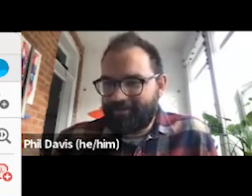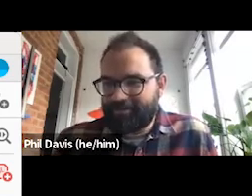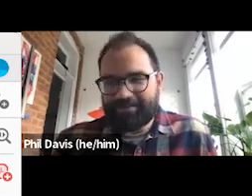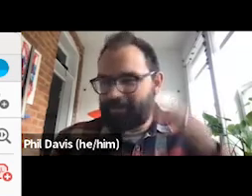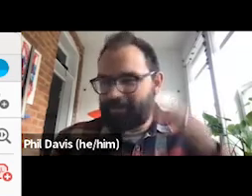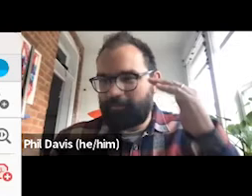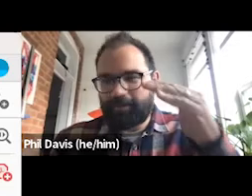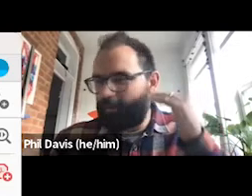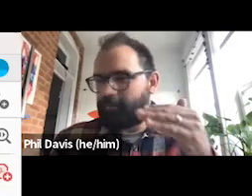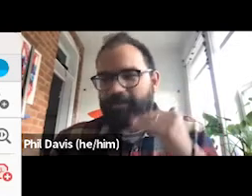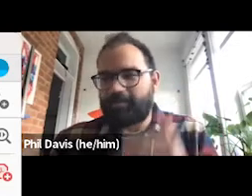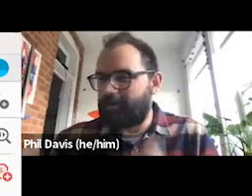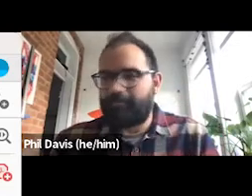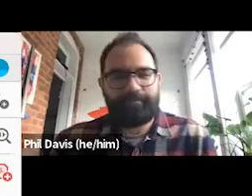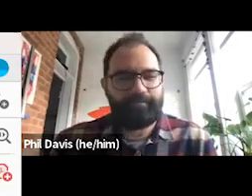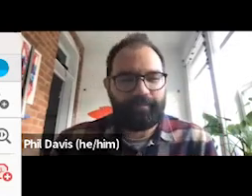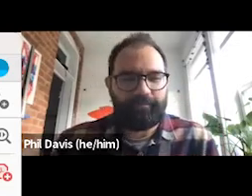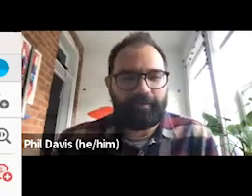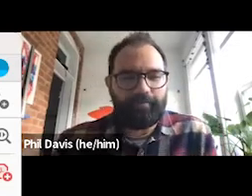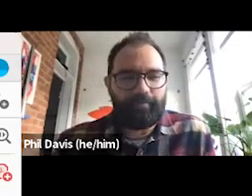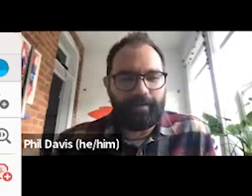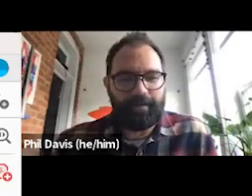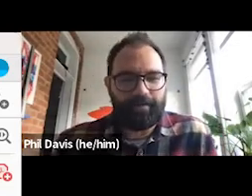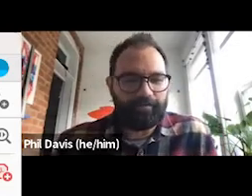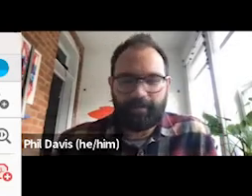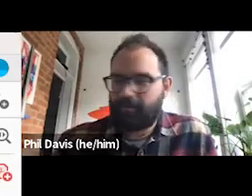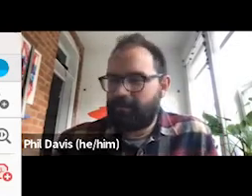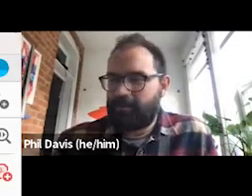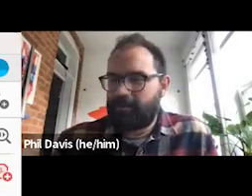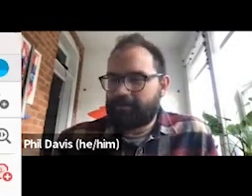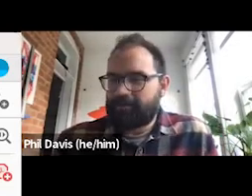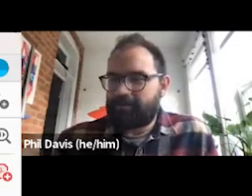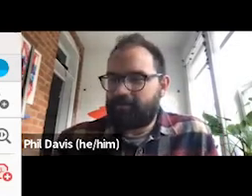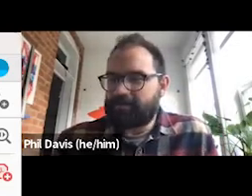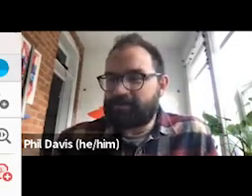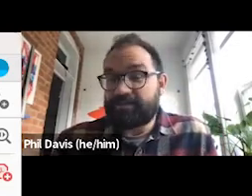It's just like a month by month, right, from start to finish.